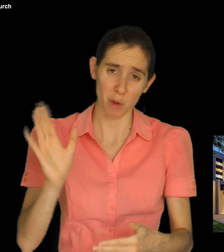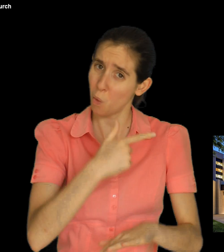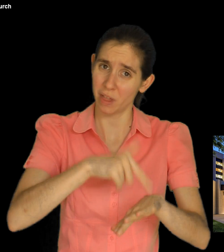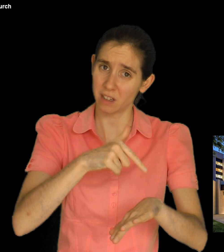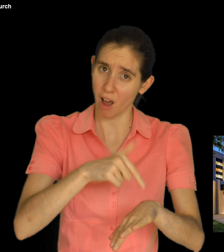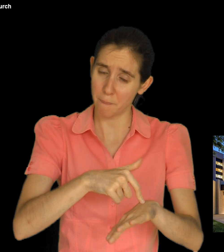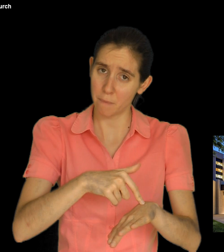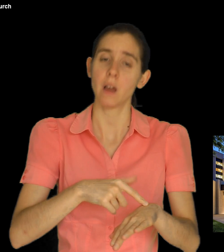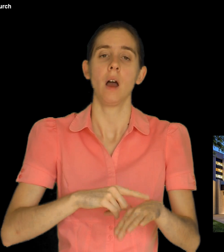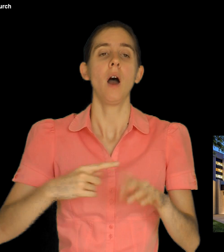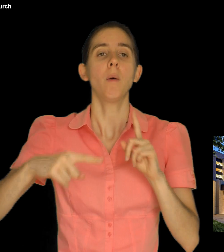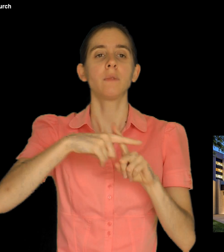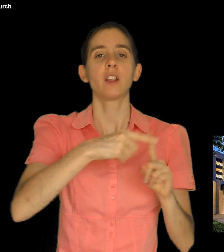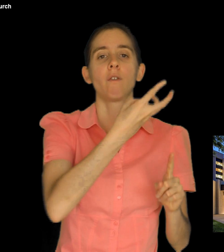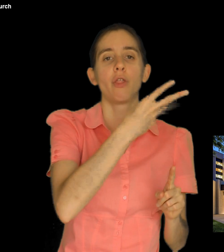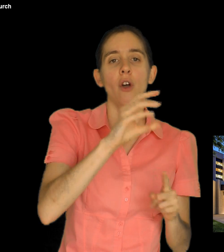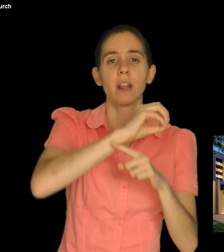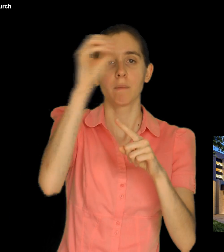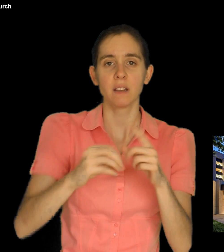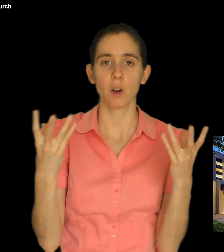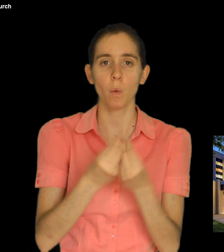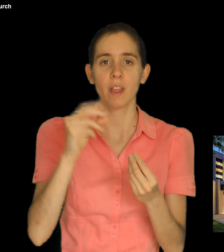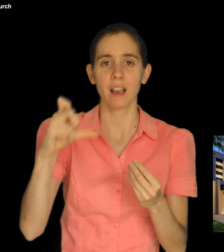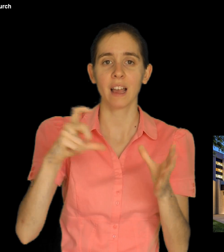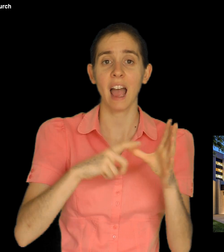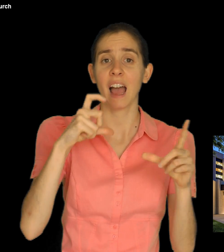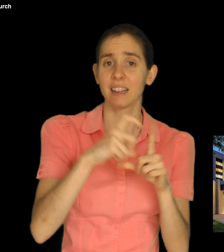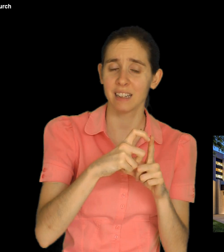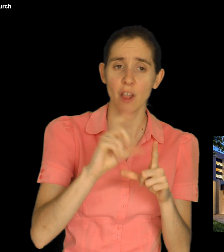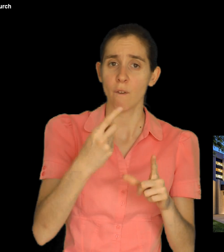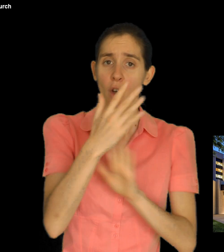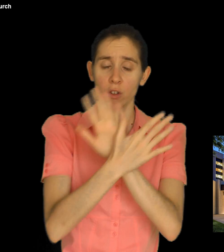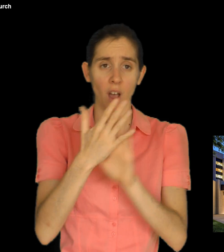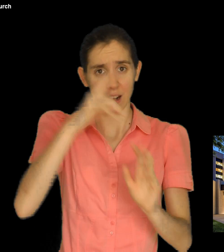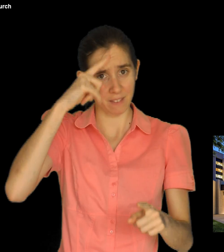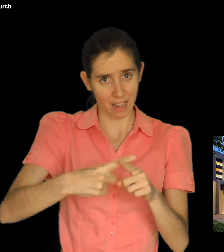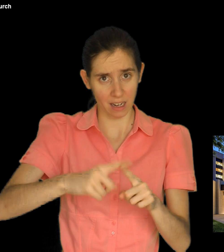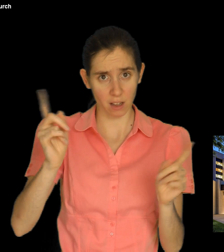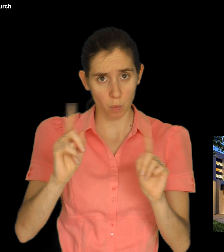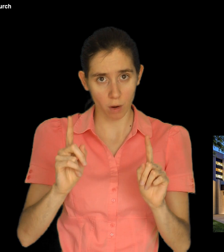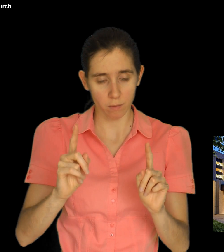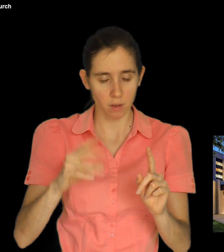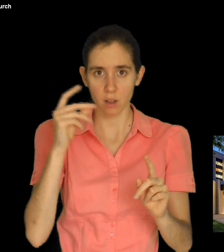that for 30% of those with CAD, the first sign of disease is sudden death!